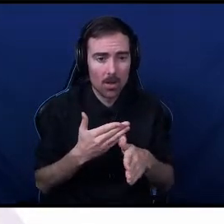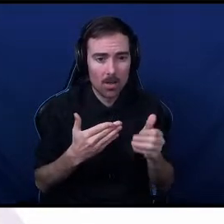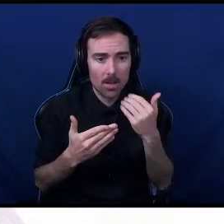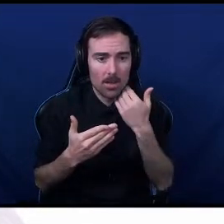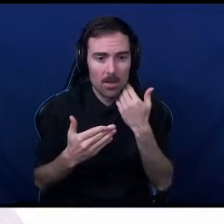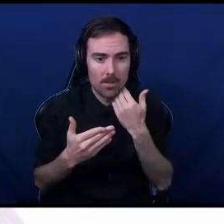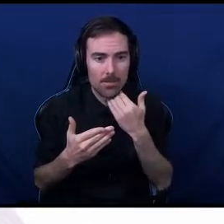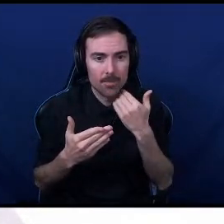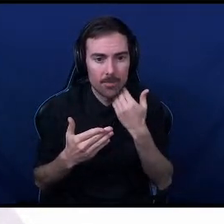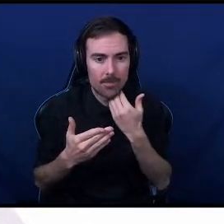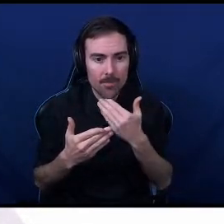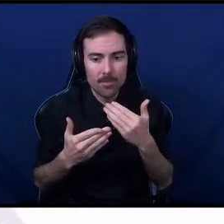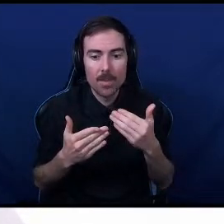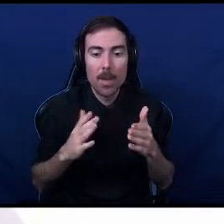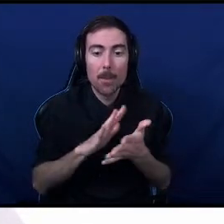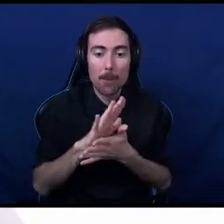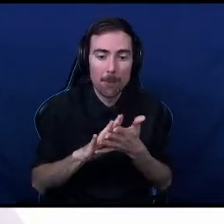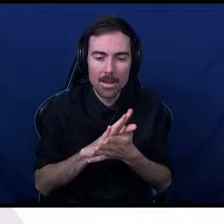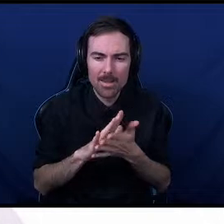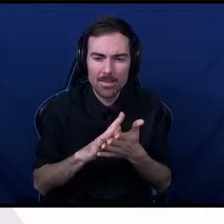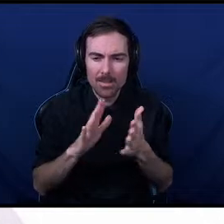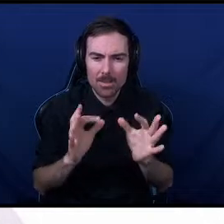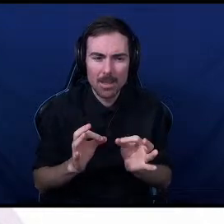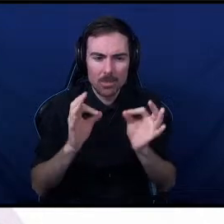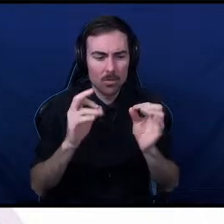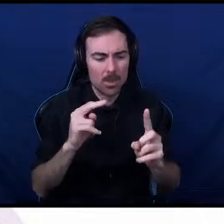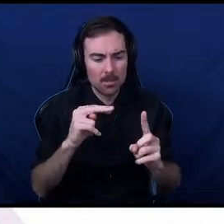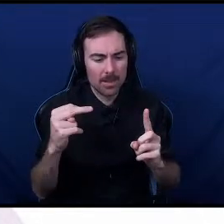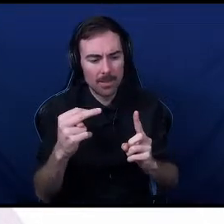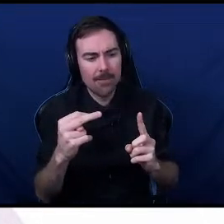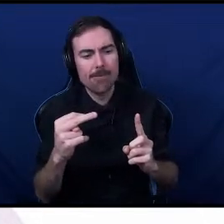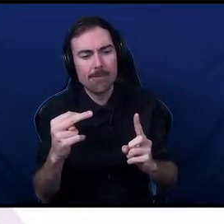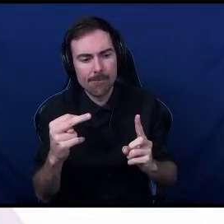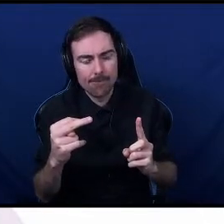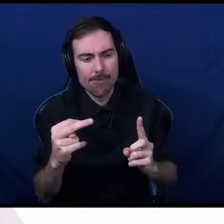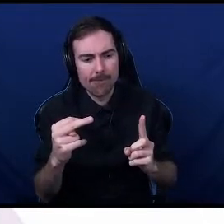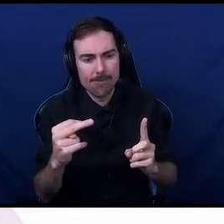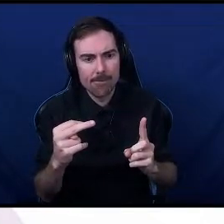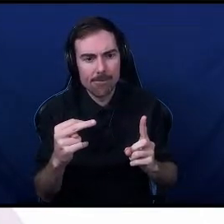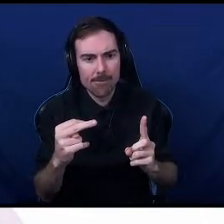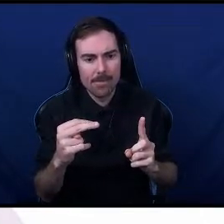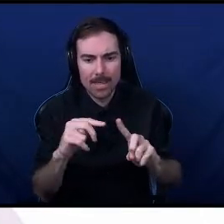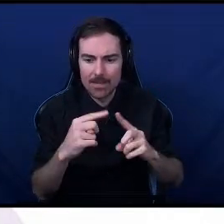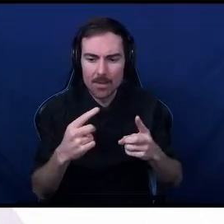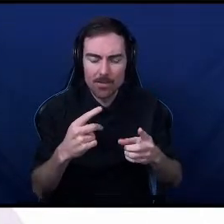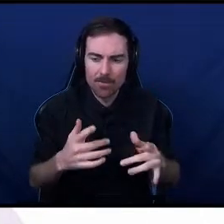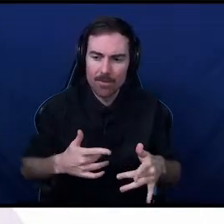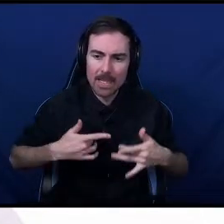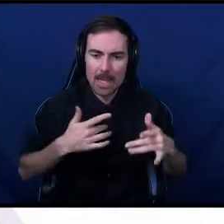a sort of unique prism through which a different sort of level of empathy came from, right. So when I think about what I'm